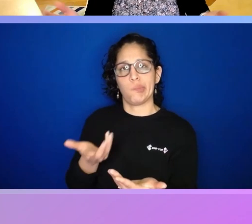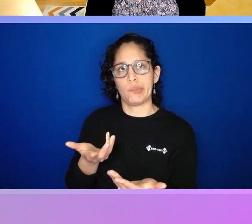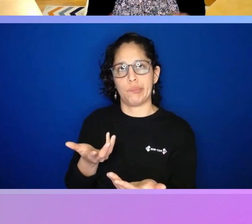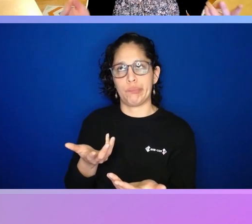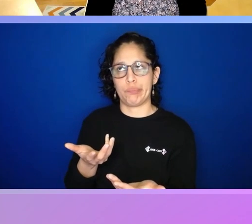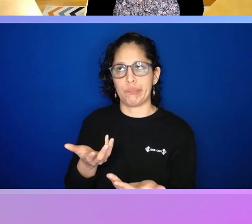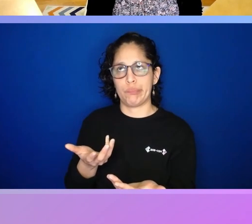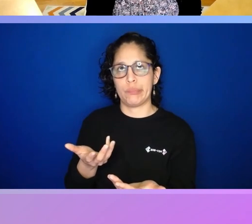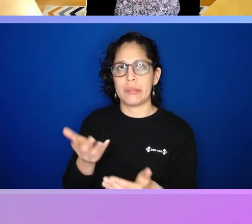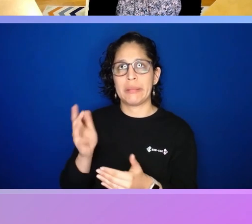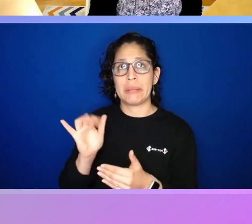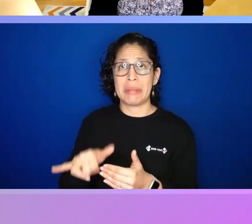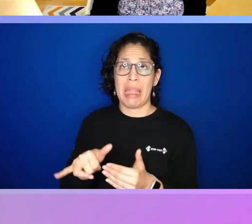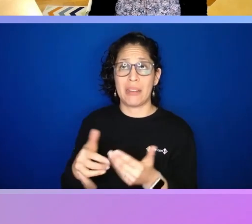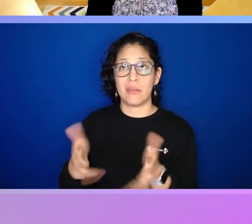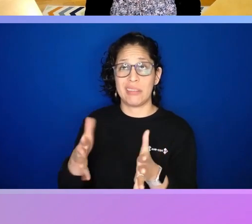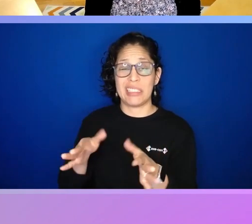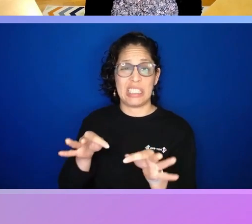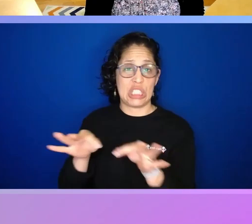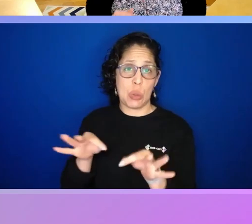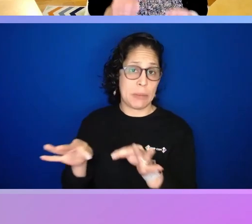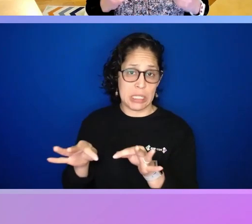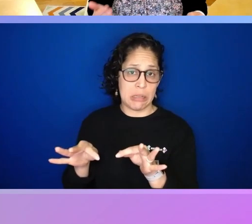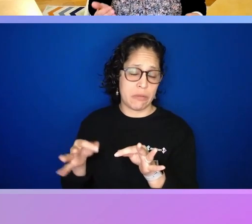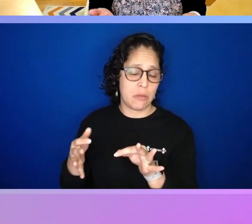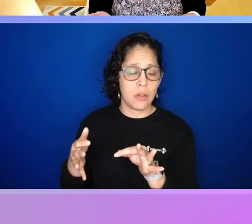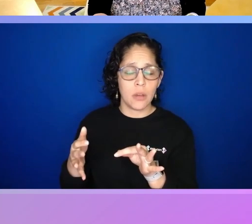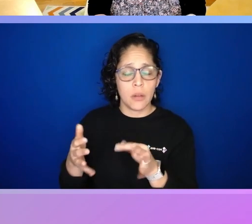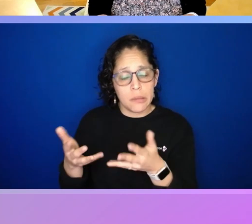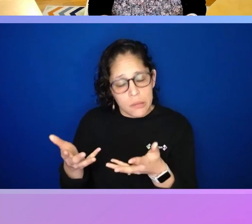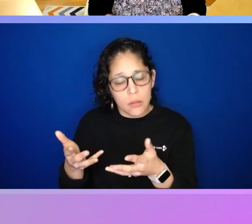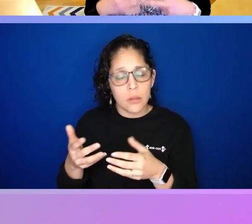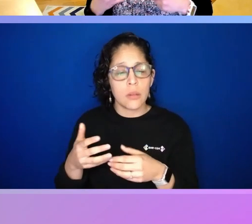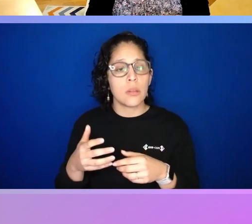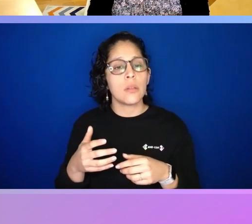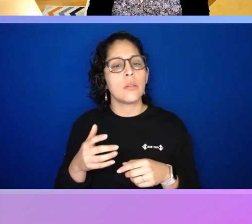of the logo and the word Ali talks are grouped together as